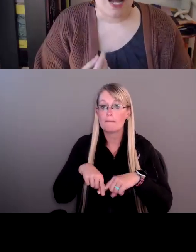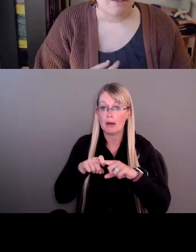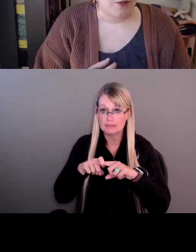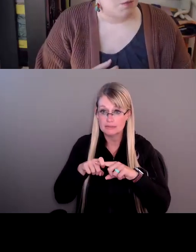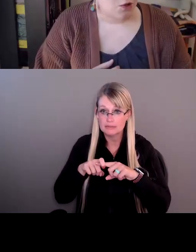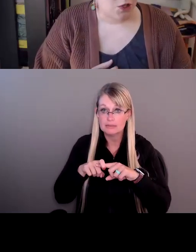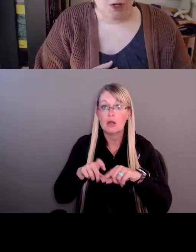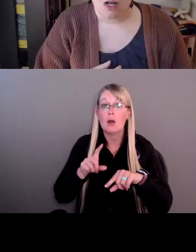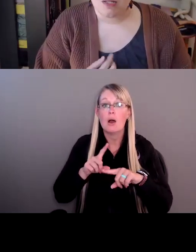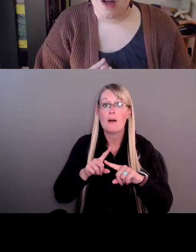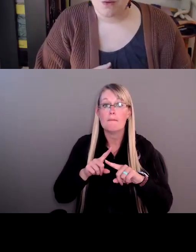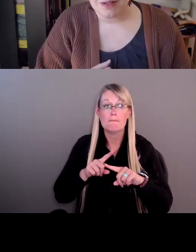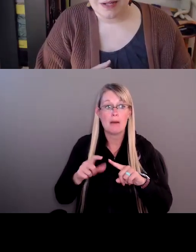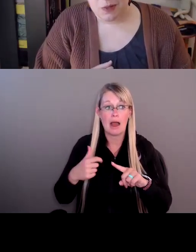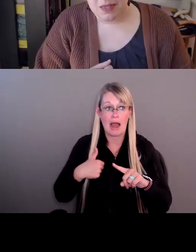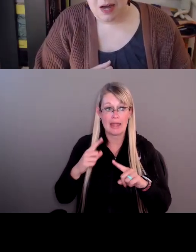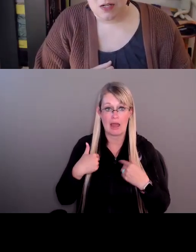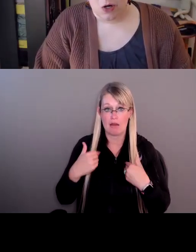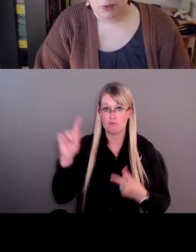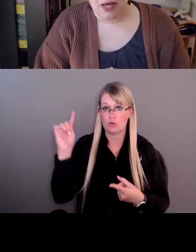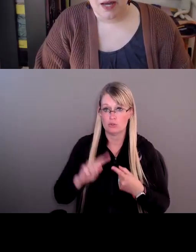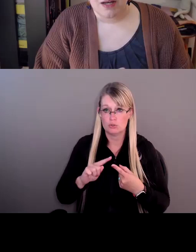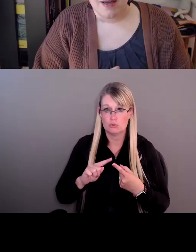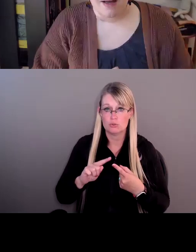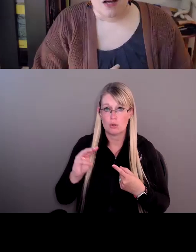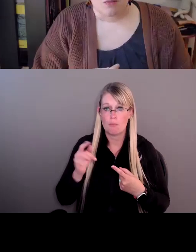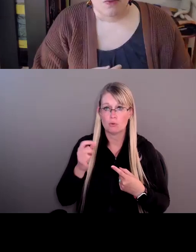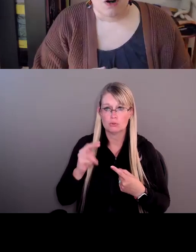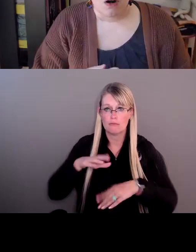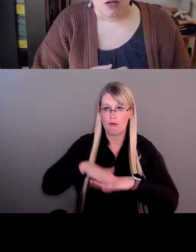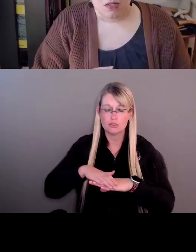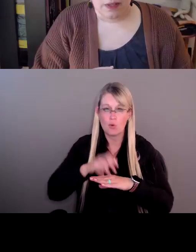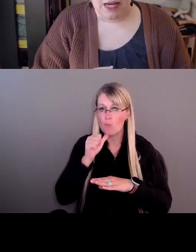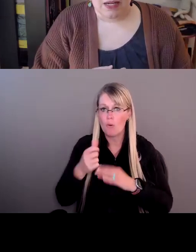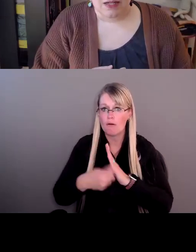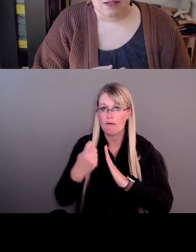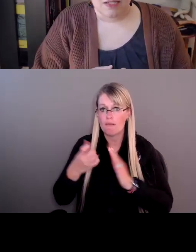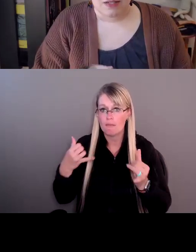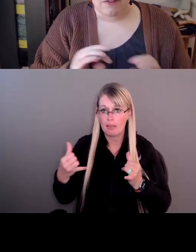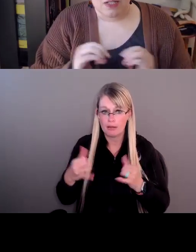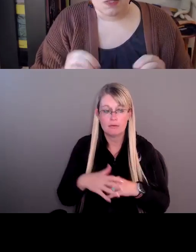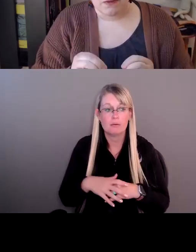have reduced motion turned on, so I would not expect that to auto play. There are very specific